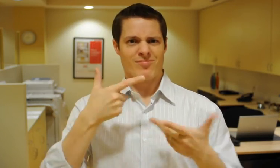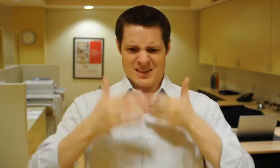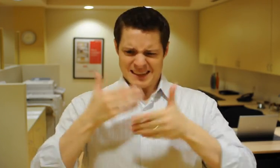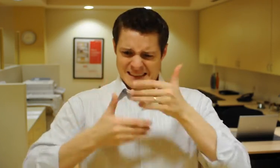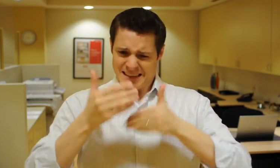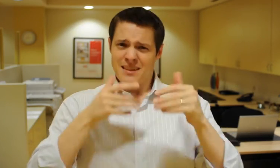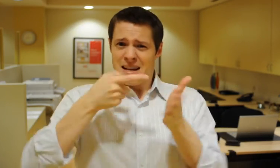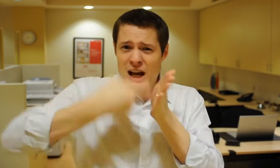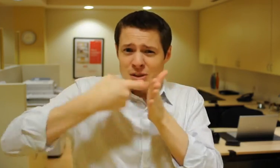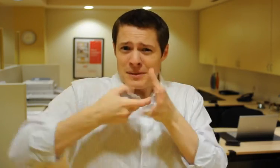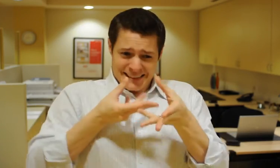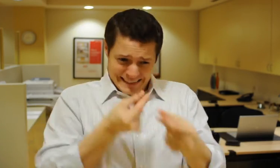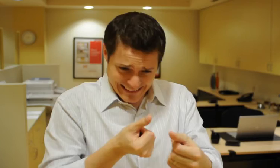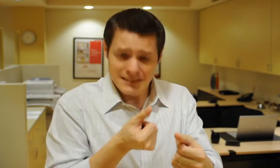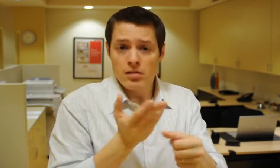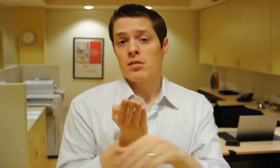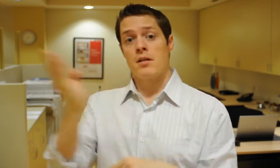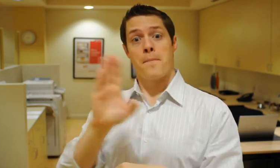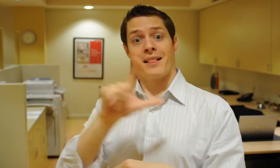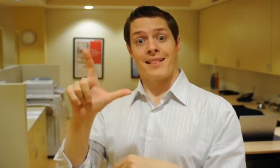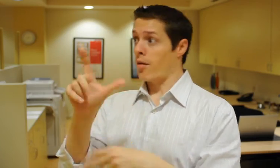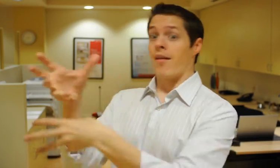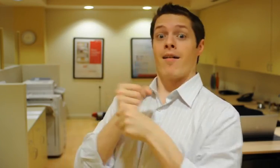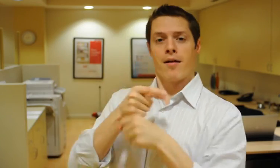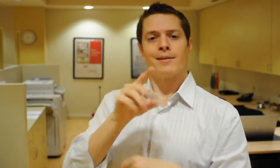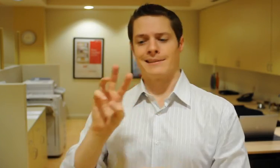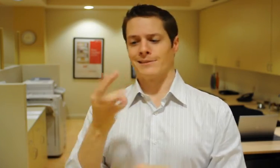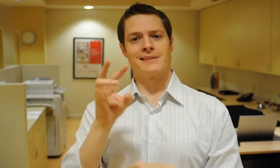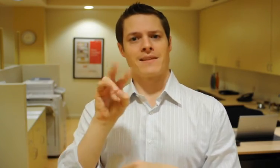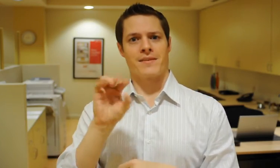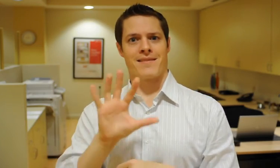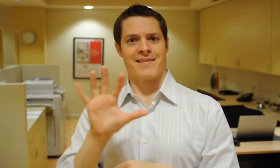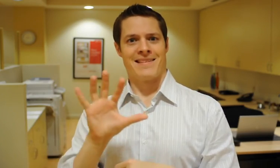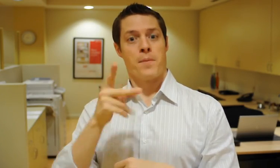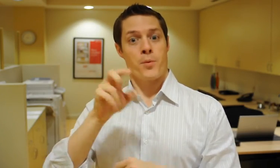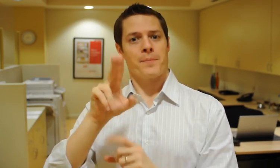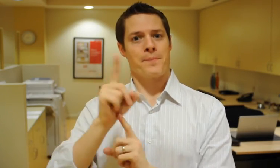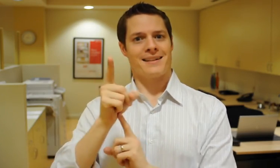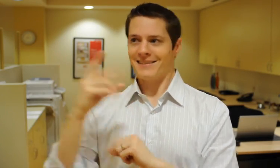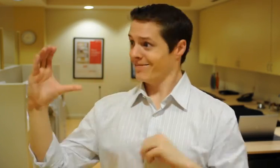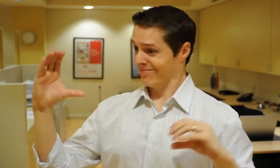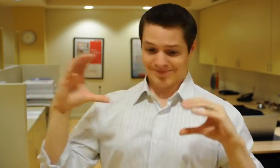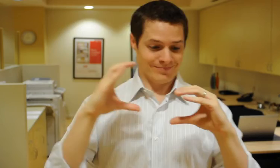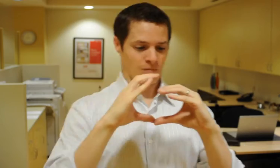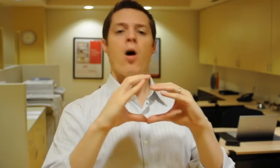They have higher operating costs and are reimbursed at approximately $6.70 per minute.